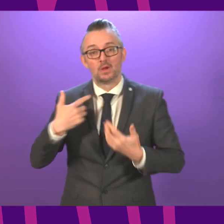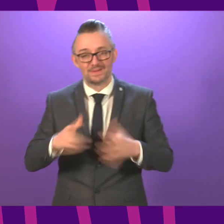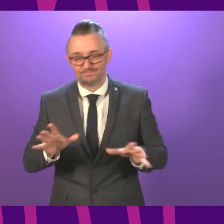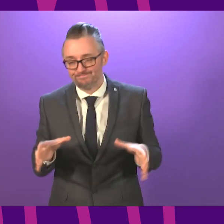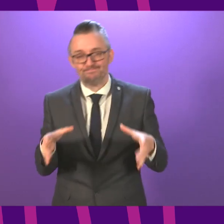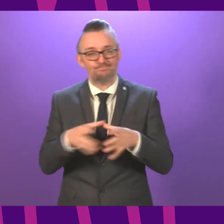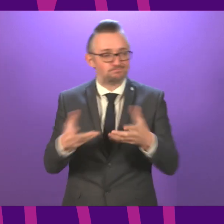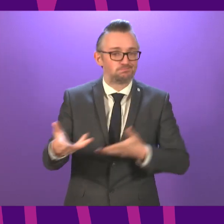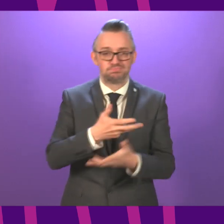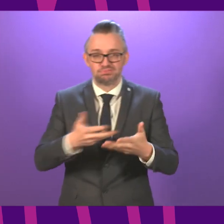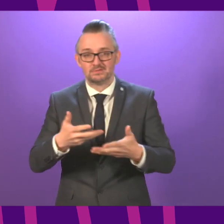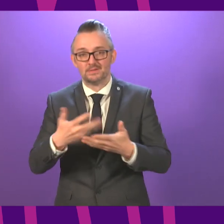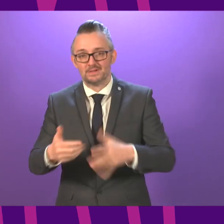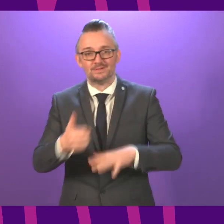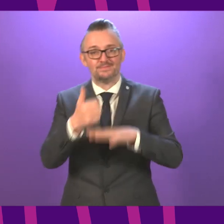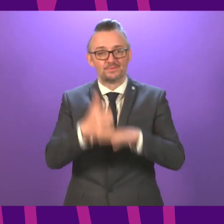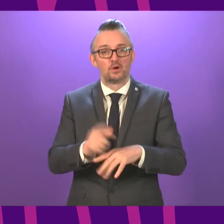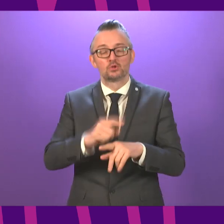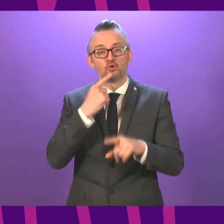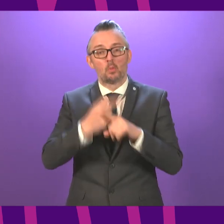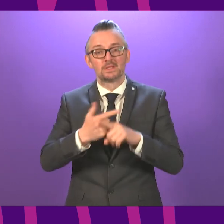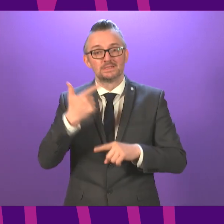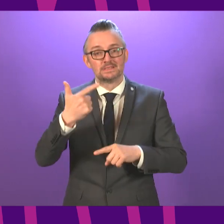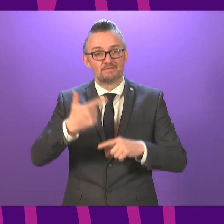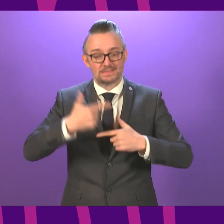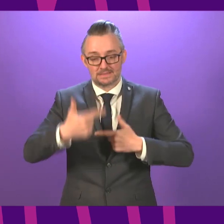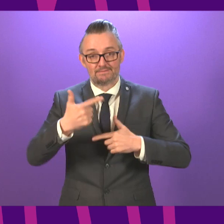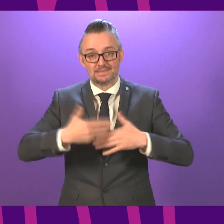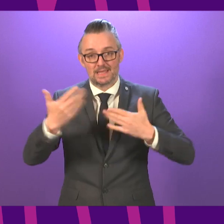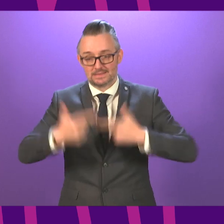on a seven-day-a-week basis, and the phased stand-up of the national co-ordination centre